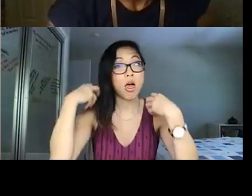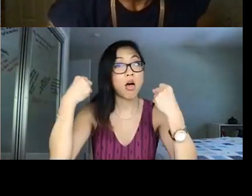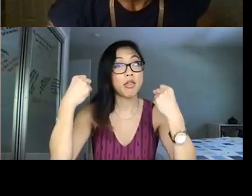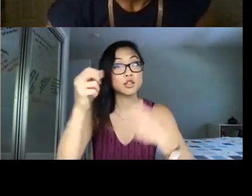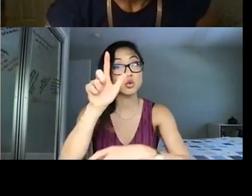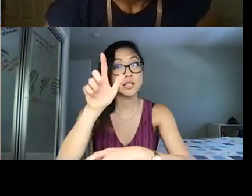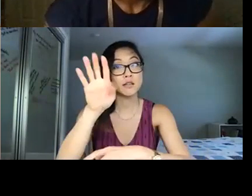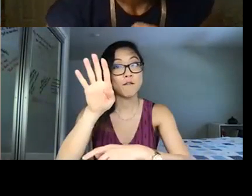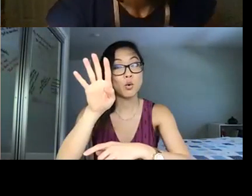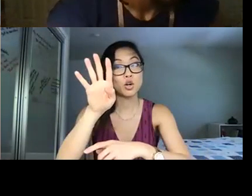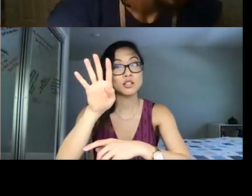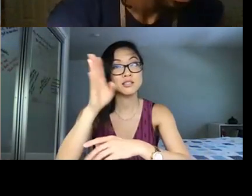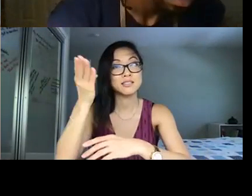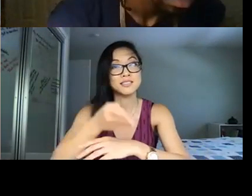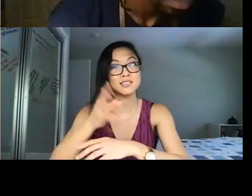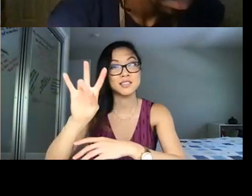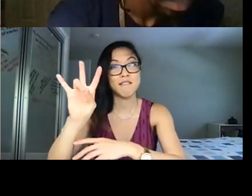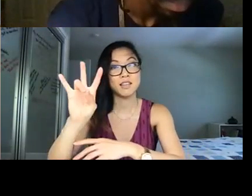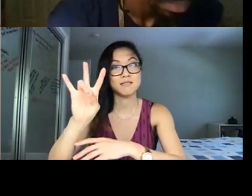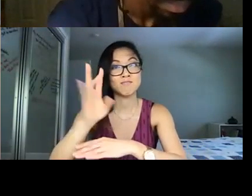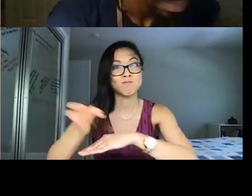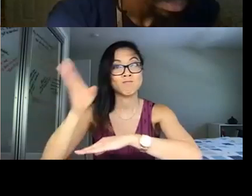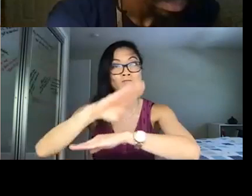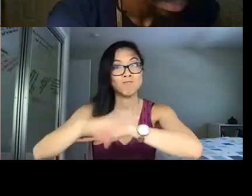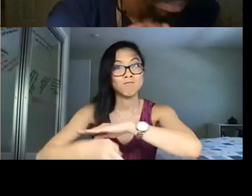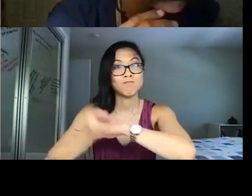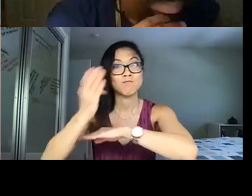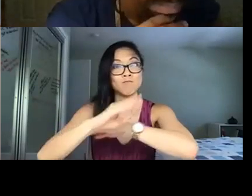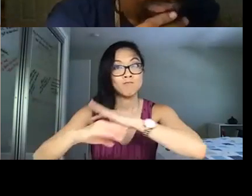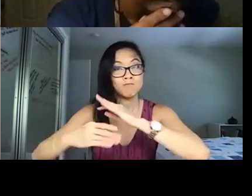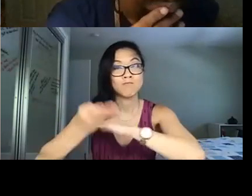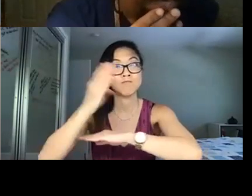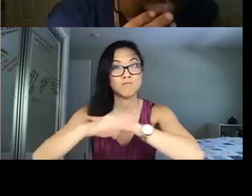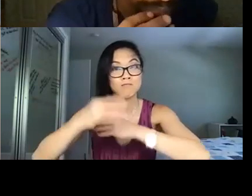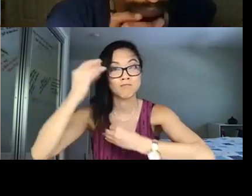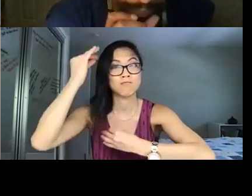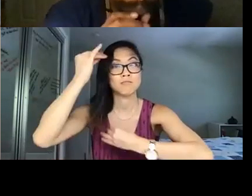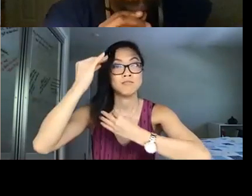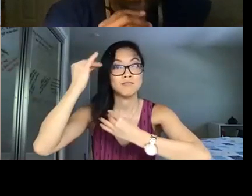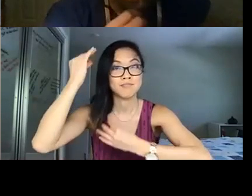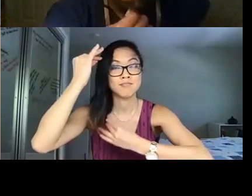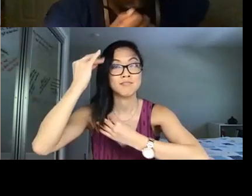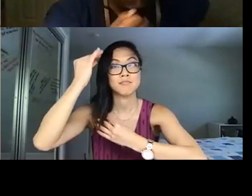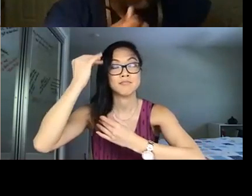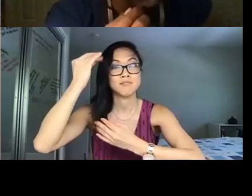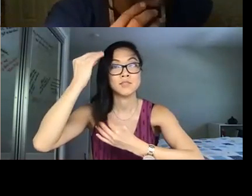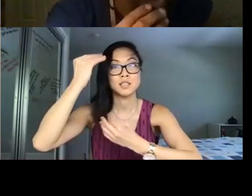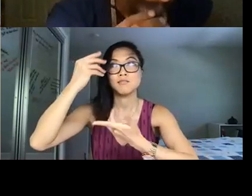something, you know, to nurture and take care of always. It's not only when we're in crisis or only when someone has